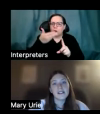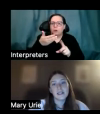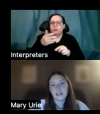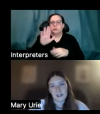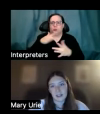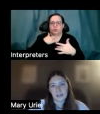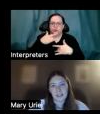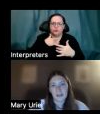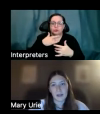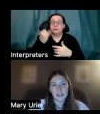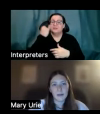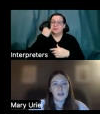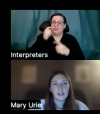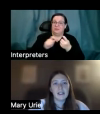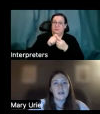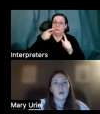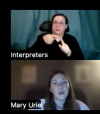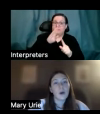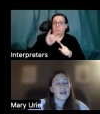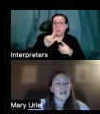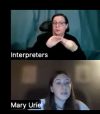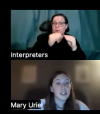is, if it's a specific bill number, what you want them to